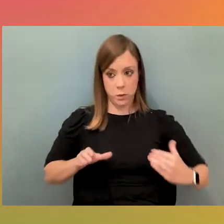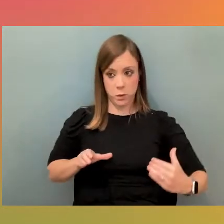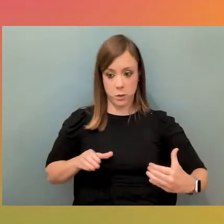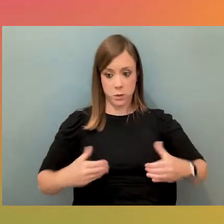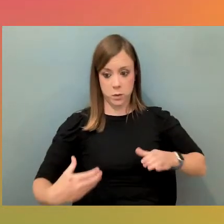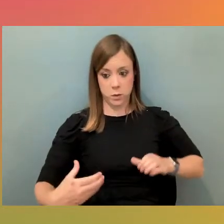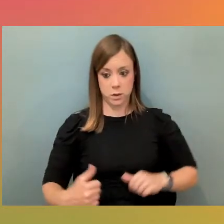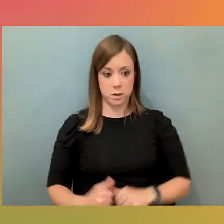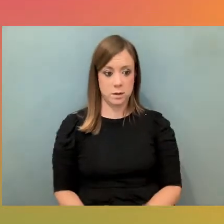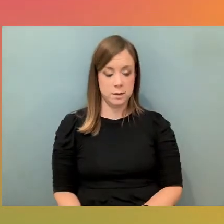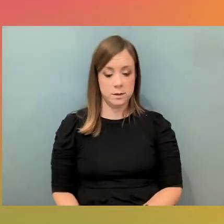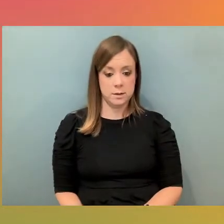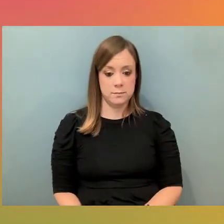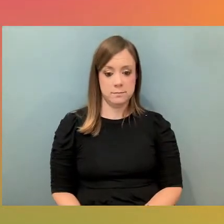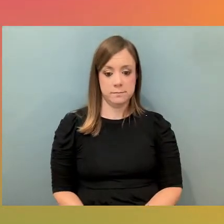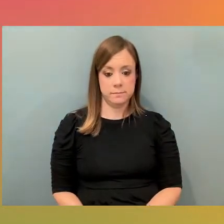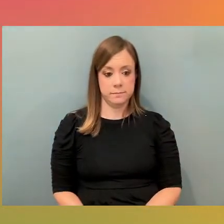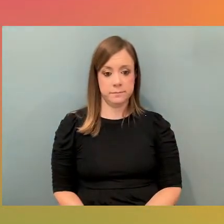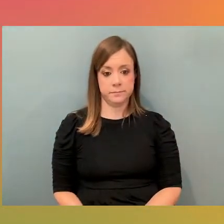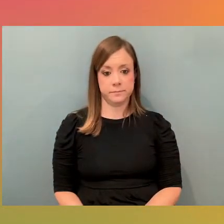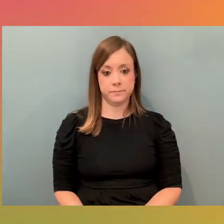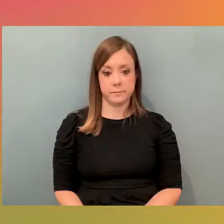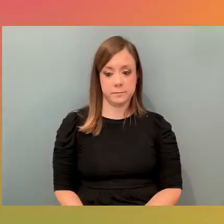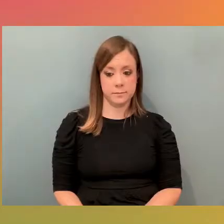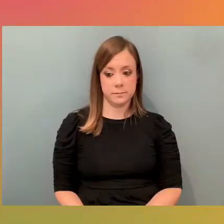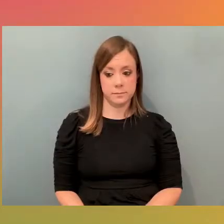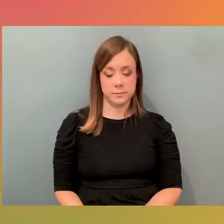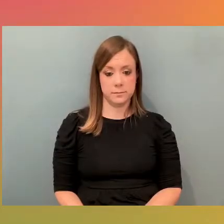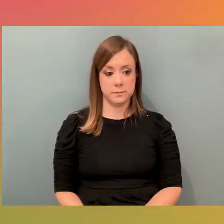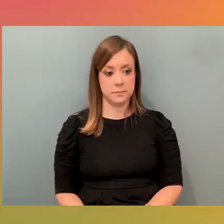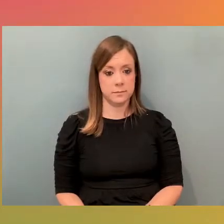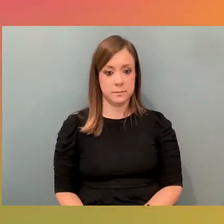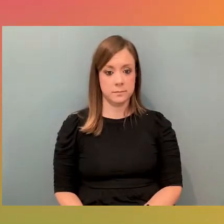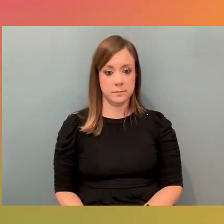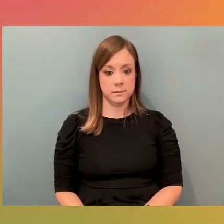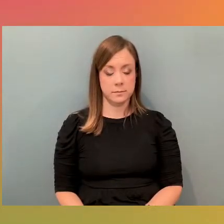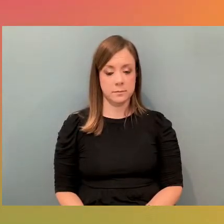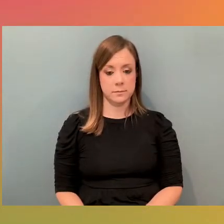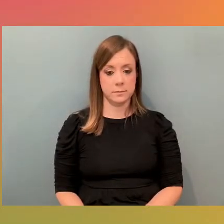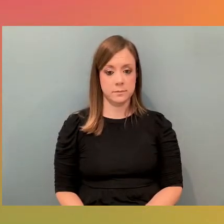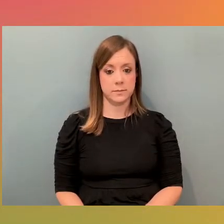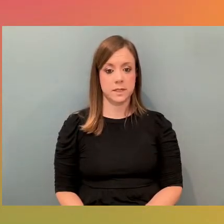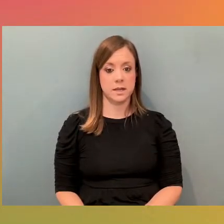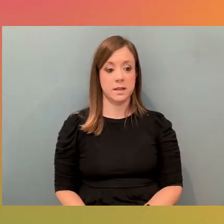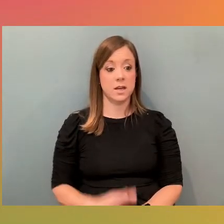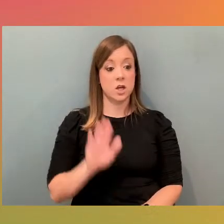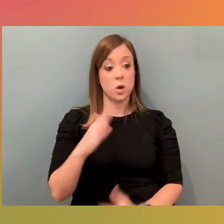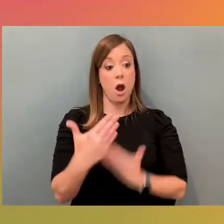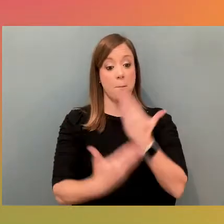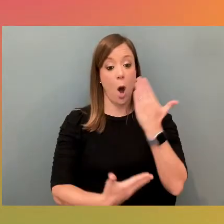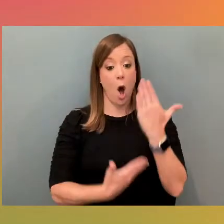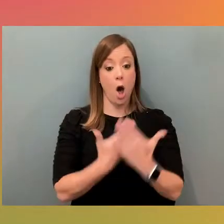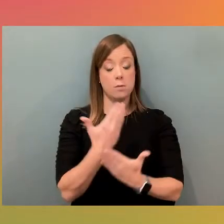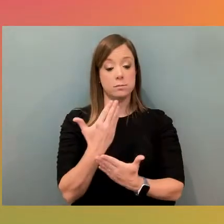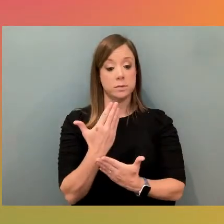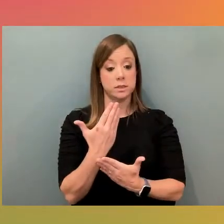ROCK YOUR HIS FROM SIDE TO